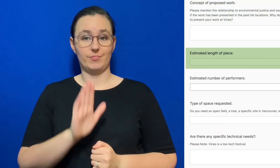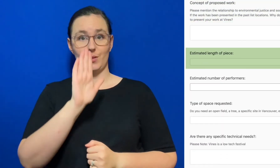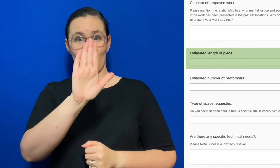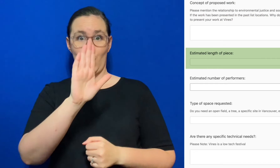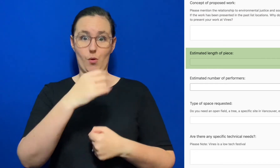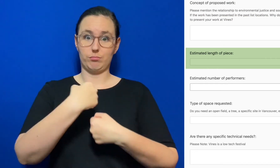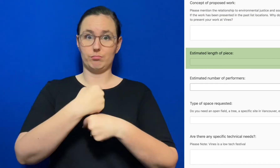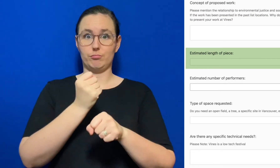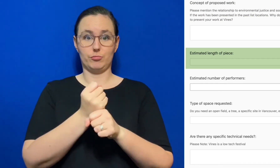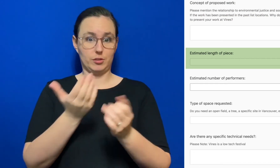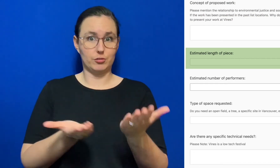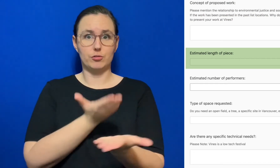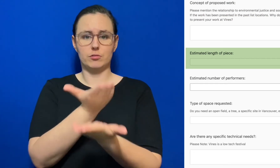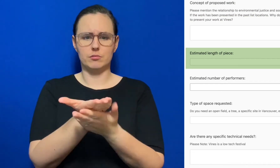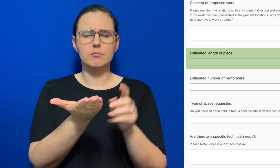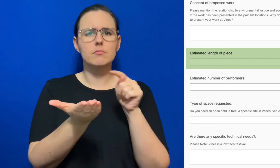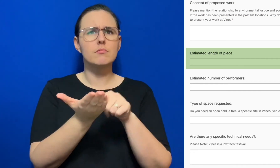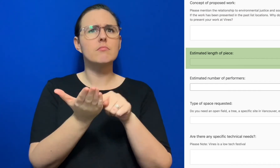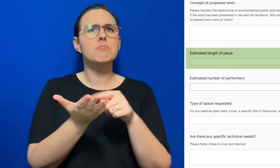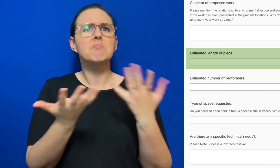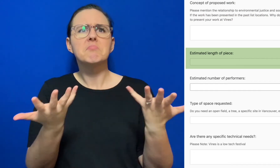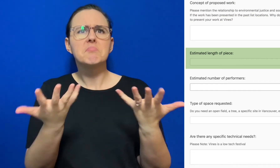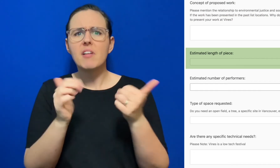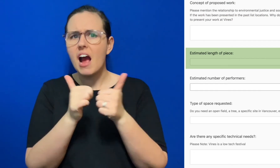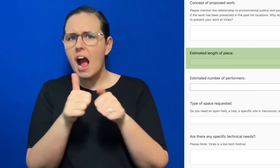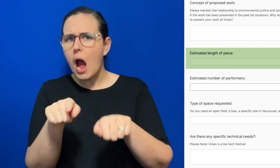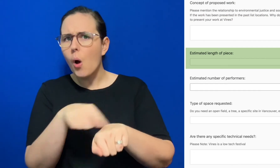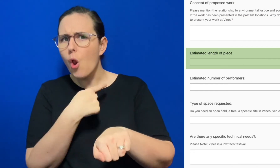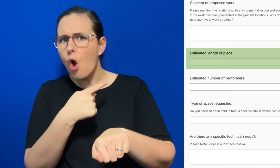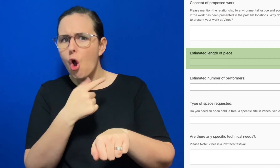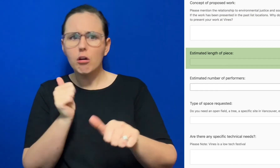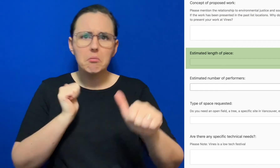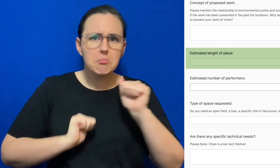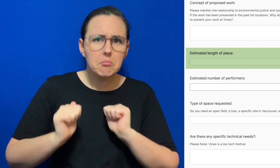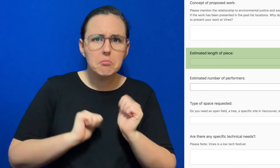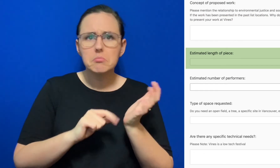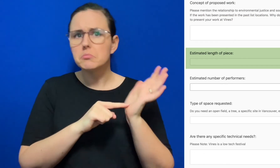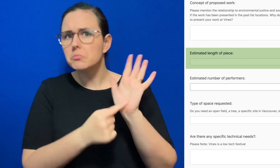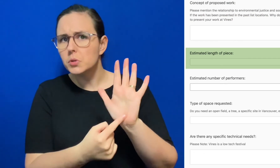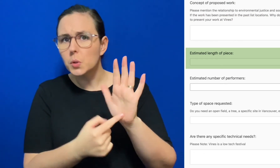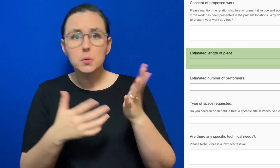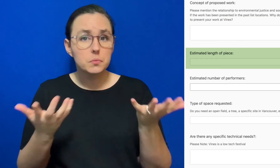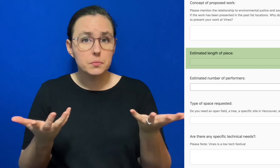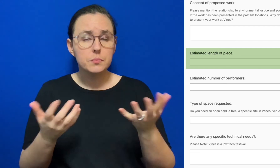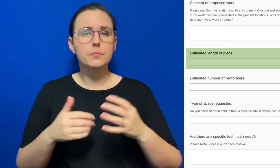Estimated length of piece